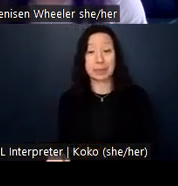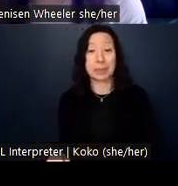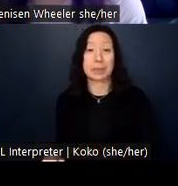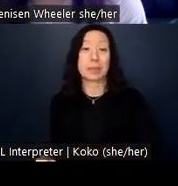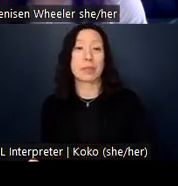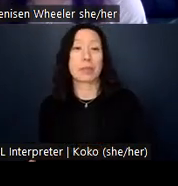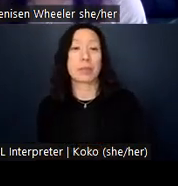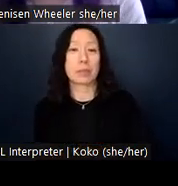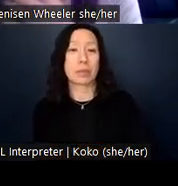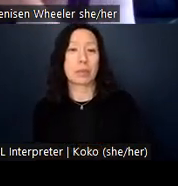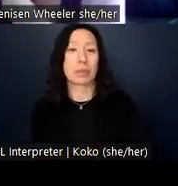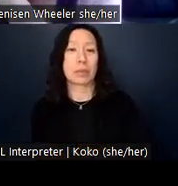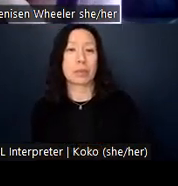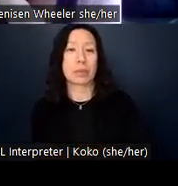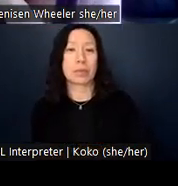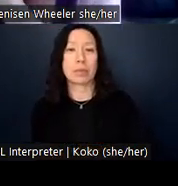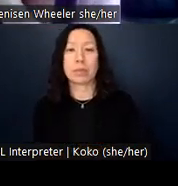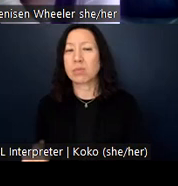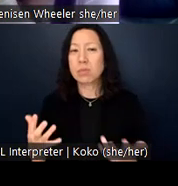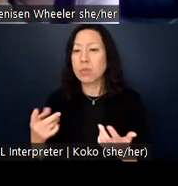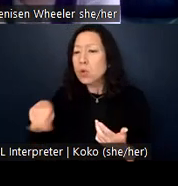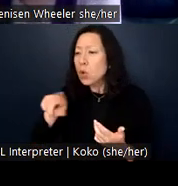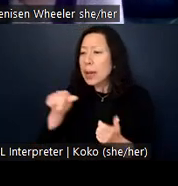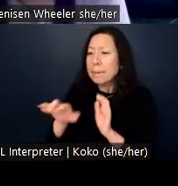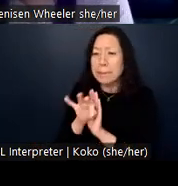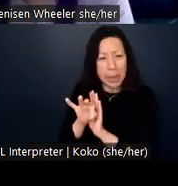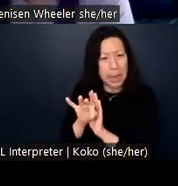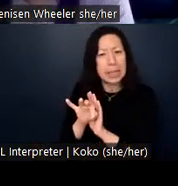those elements and describe a specific act that you can see yourself taking